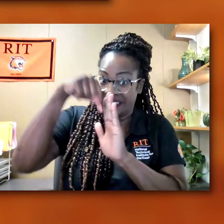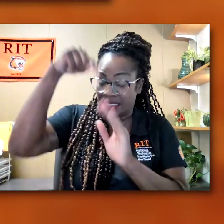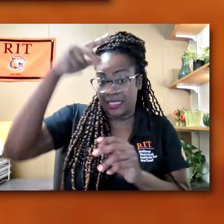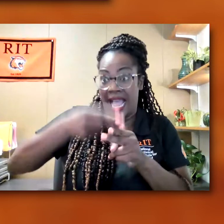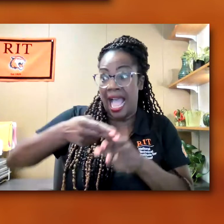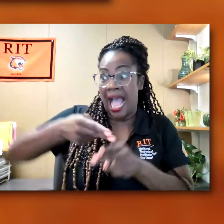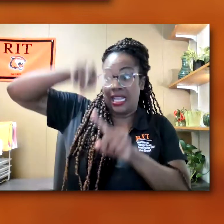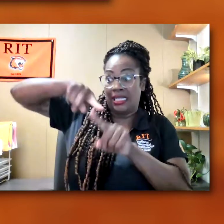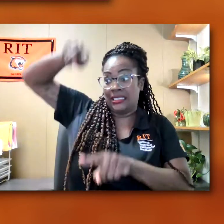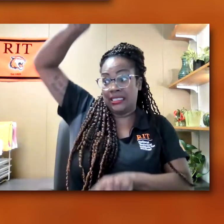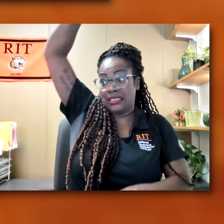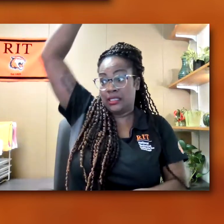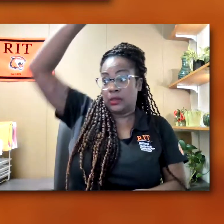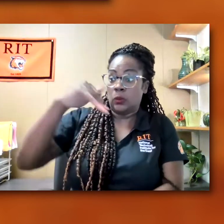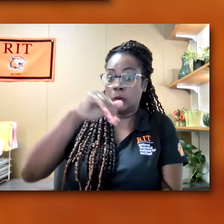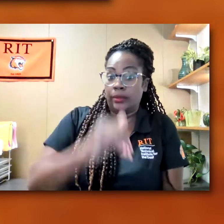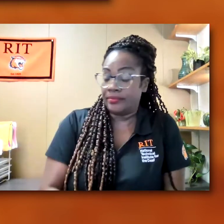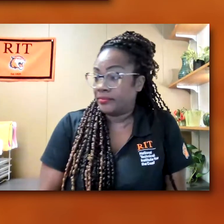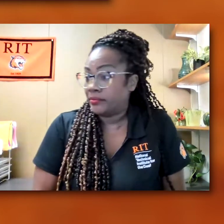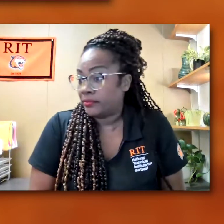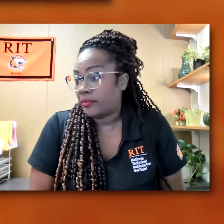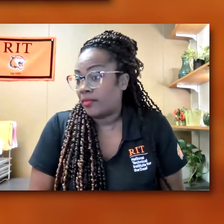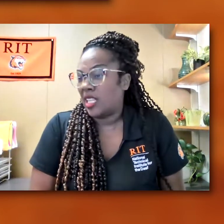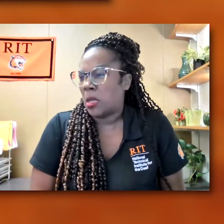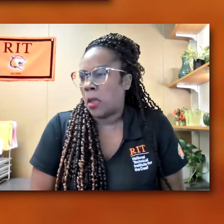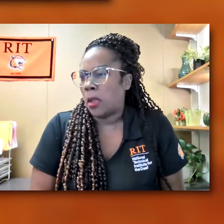"This is really, really high," Roxann's saying. "Whew!"